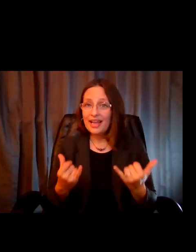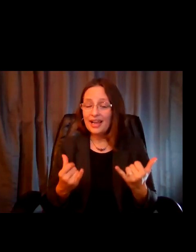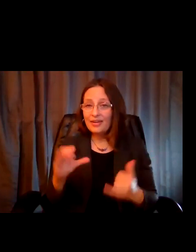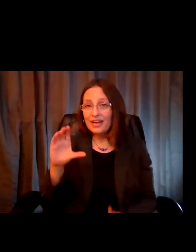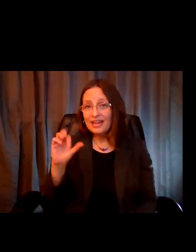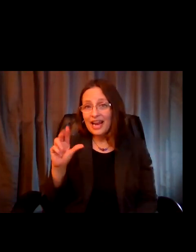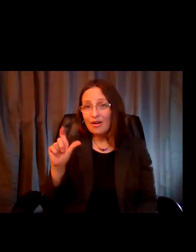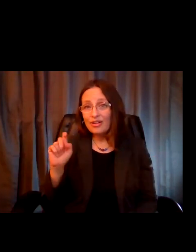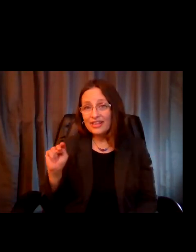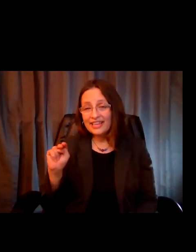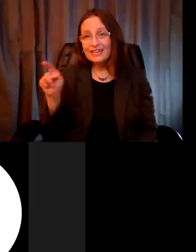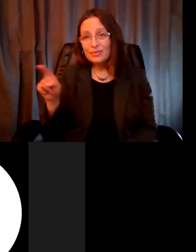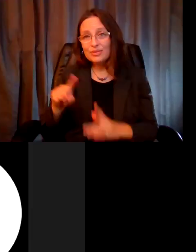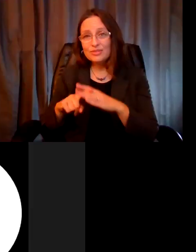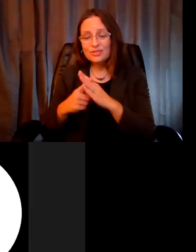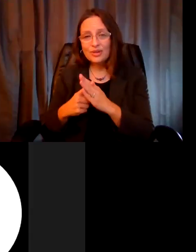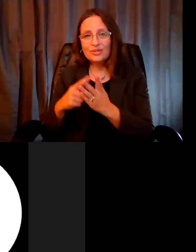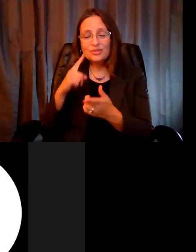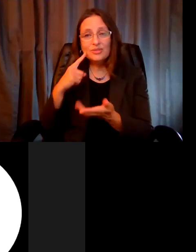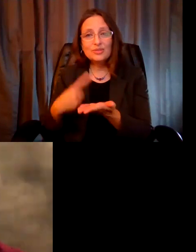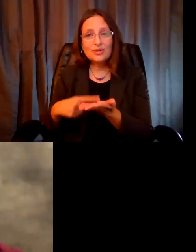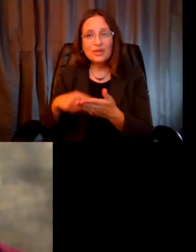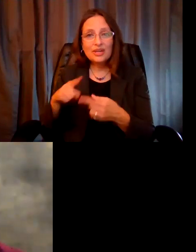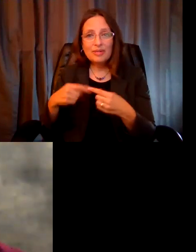also recommend introducing the distance between two people so you can see and hear them better.